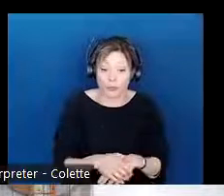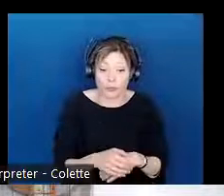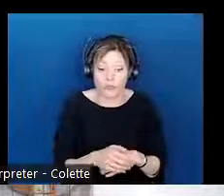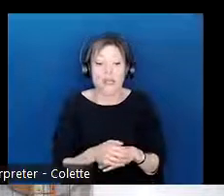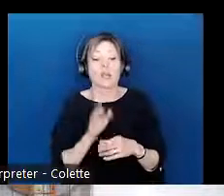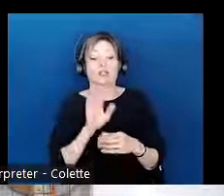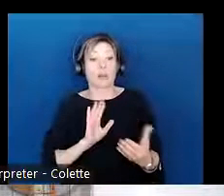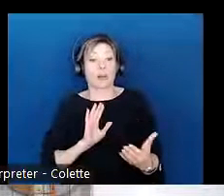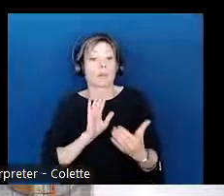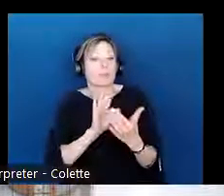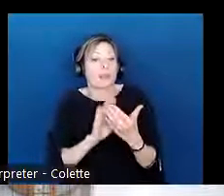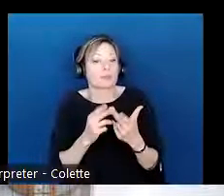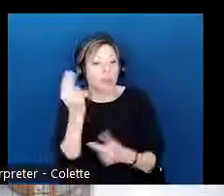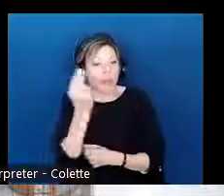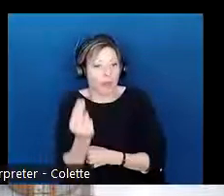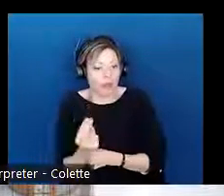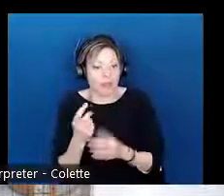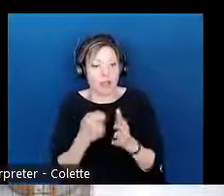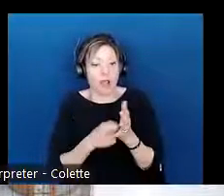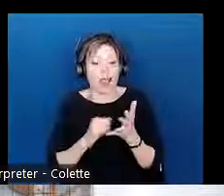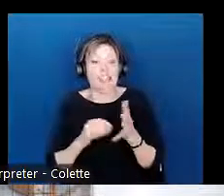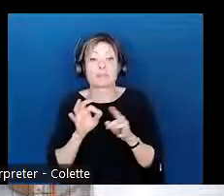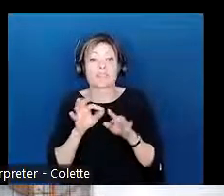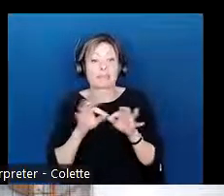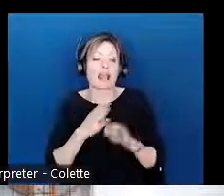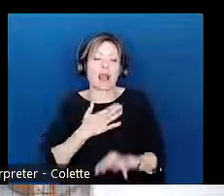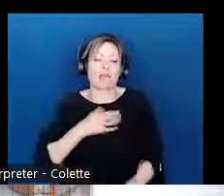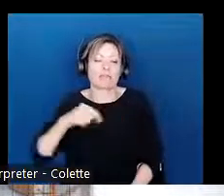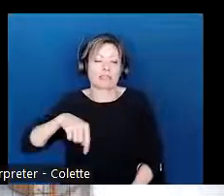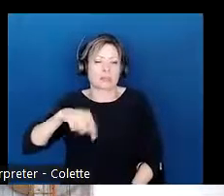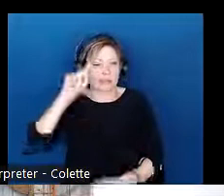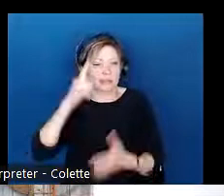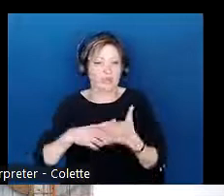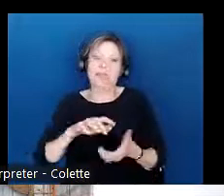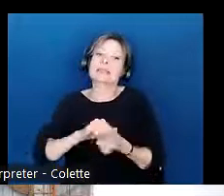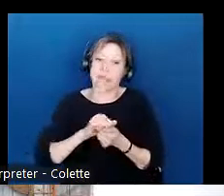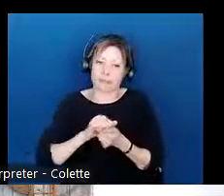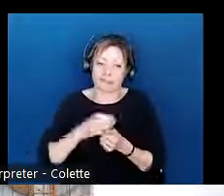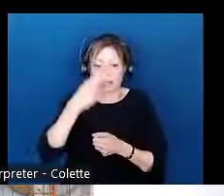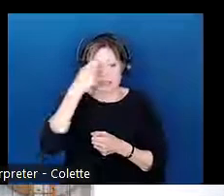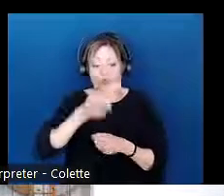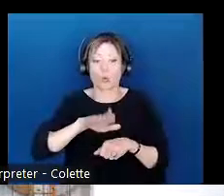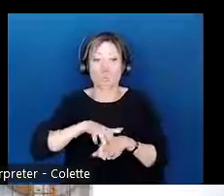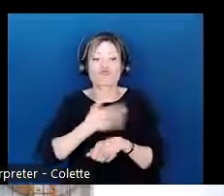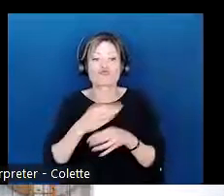one now that RSPB really loved and kept hold of and this is called green line by Irina Prolygina